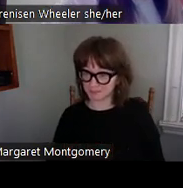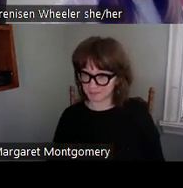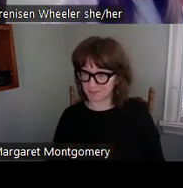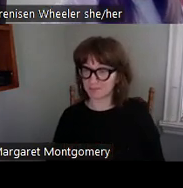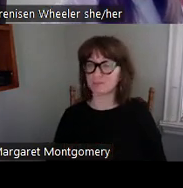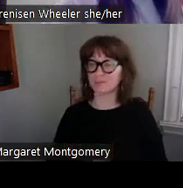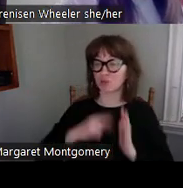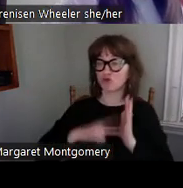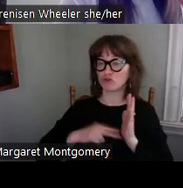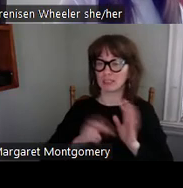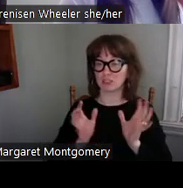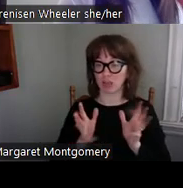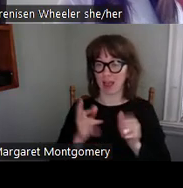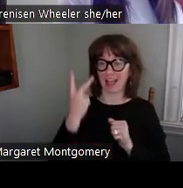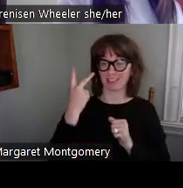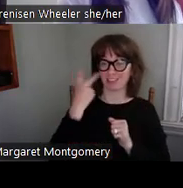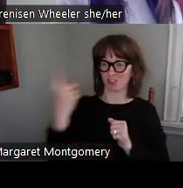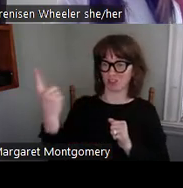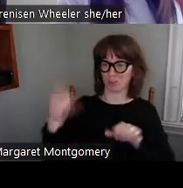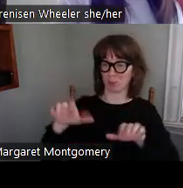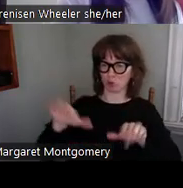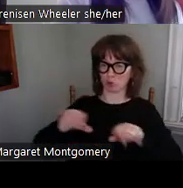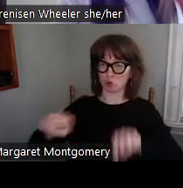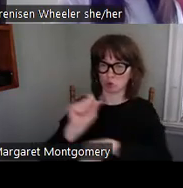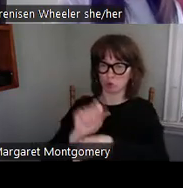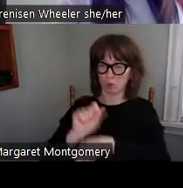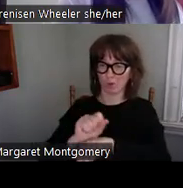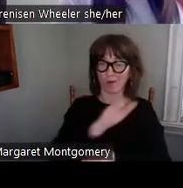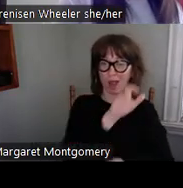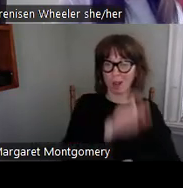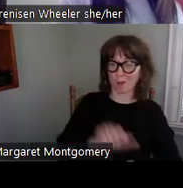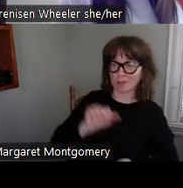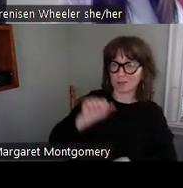do this at work before sending someone constant big gifts and then moving right away.